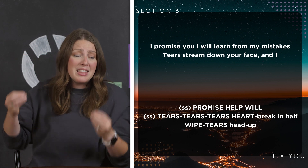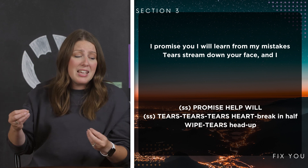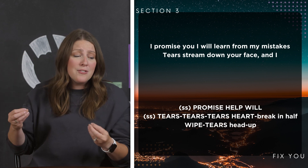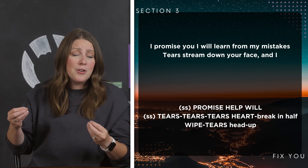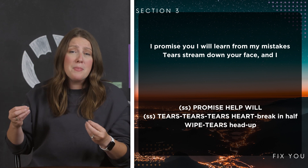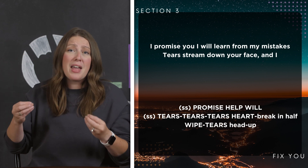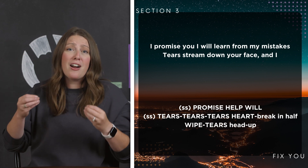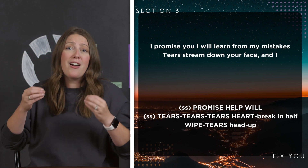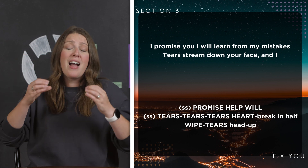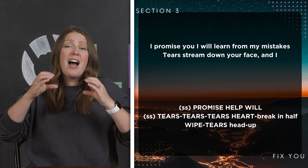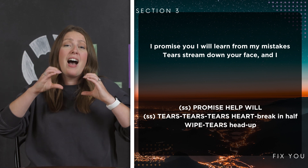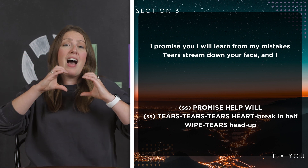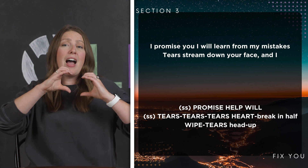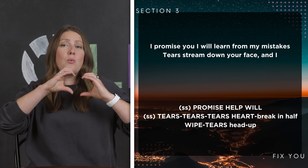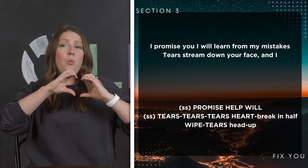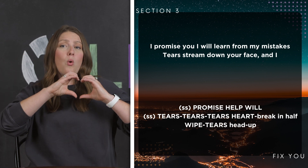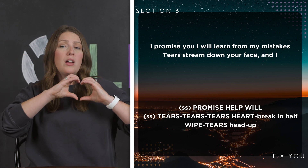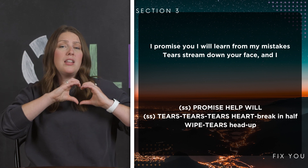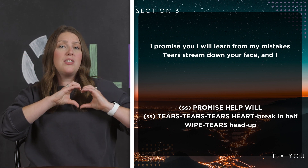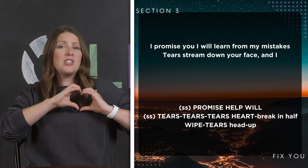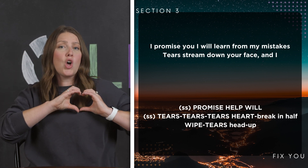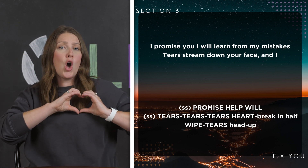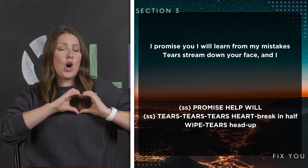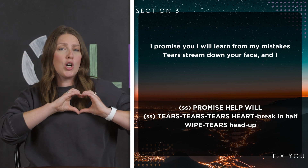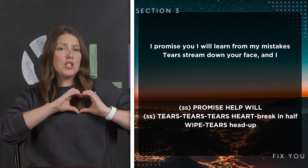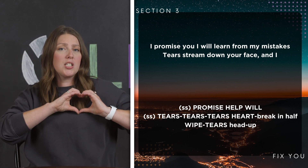Then from there, I wanted this heart